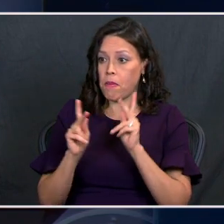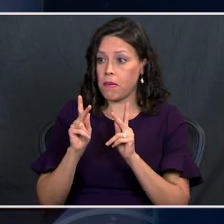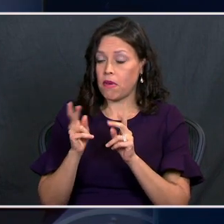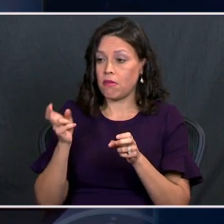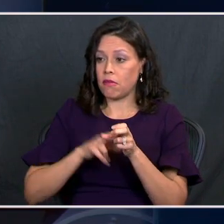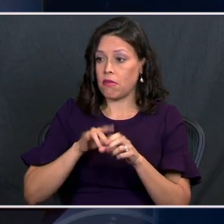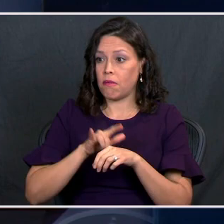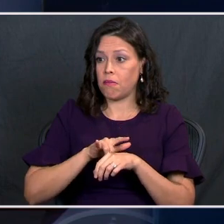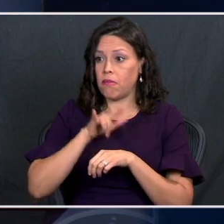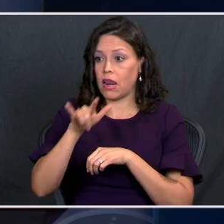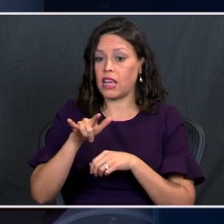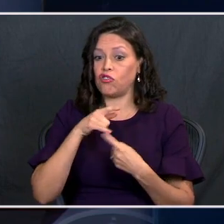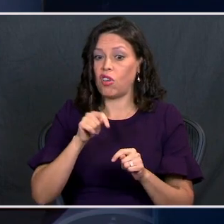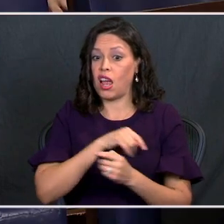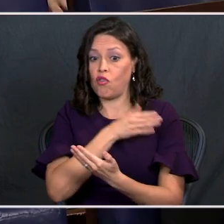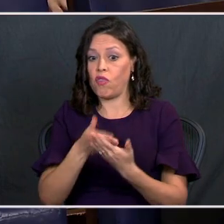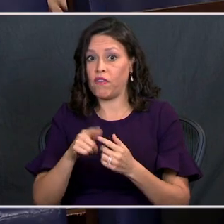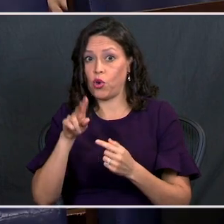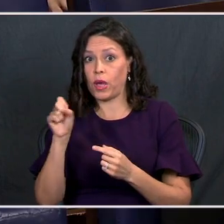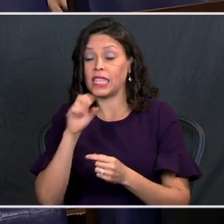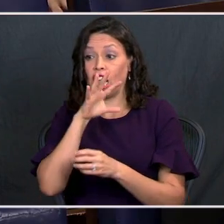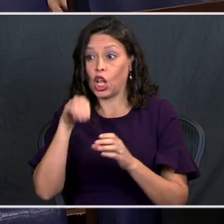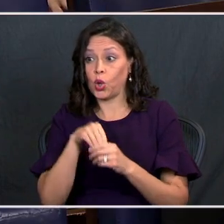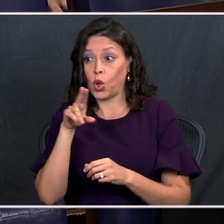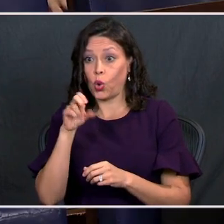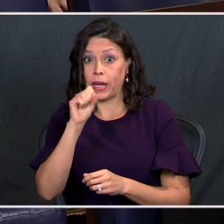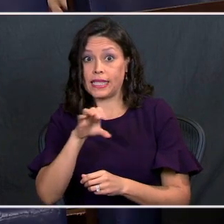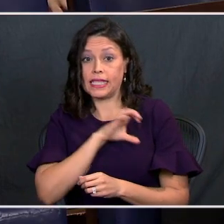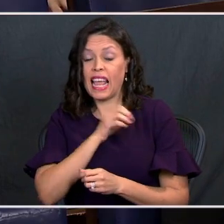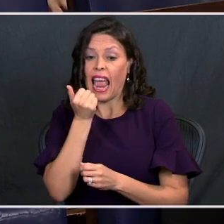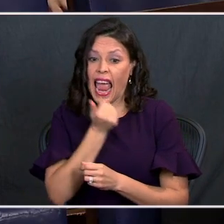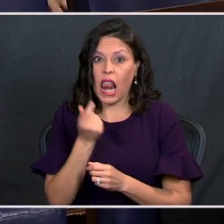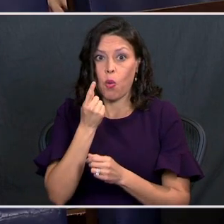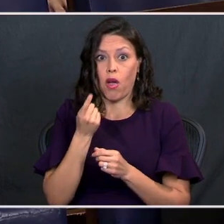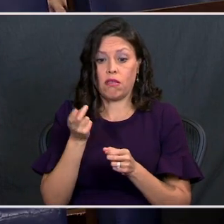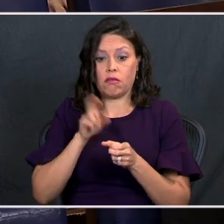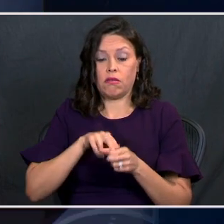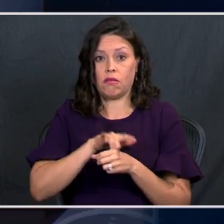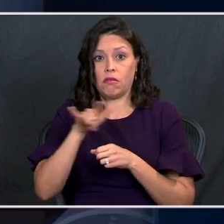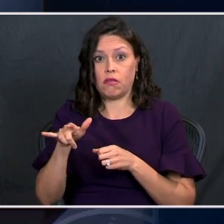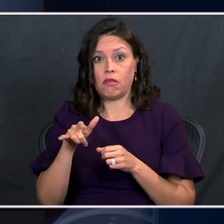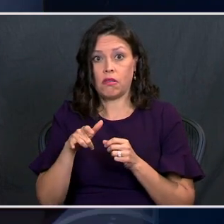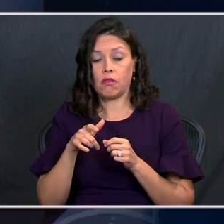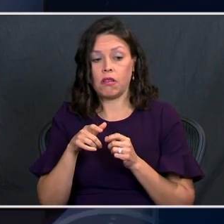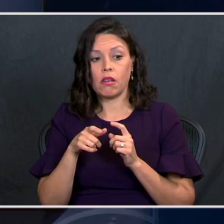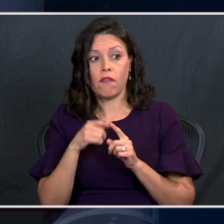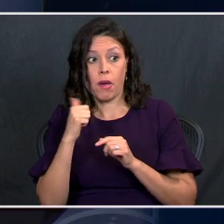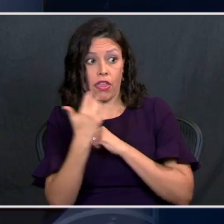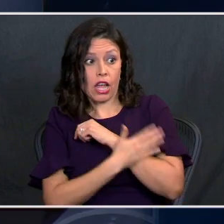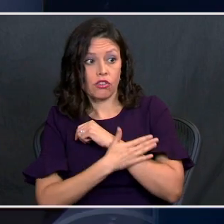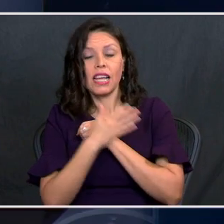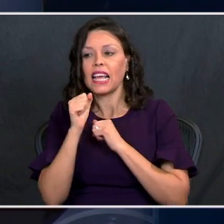into the U.S., including U.S. citizens? Anyone getting on a plane needs to test negative? Ms. Psaki: From overseas? The Press: From overseas into the U.S. Ms. Psaki: Yes.